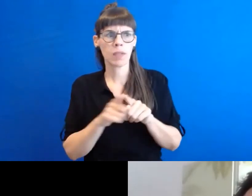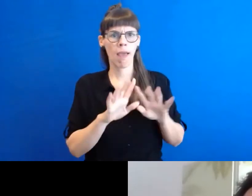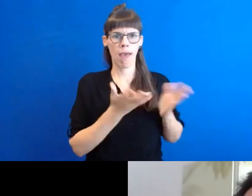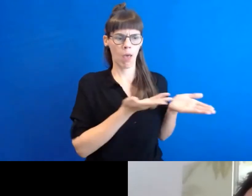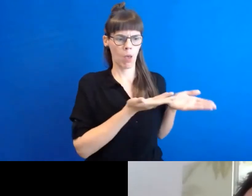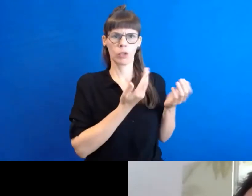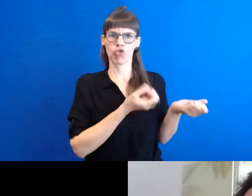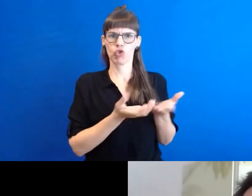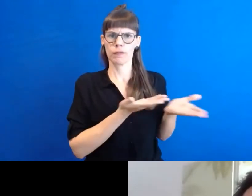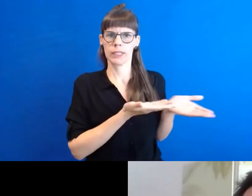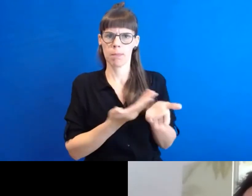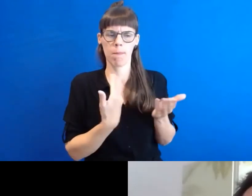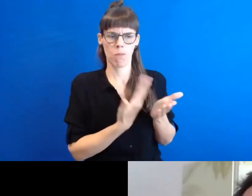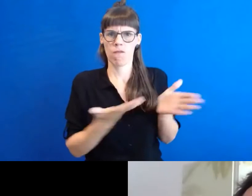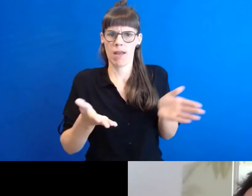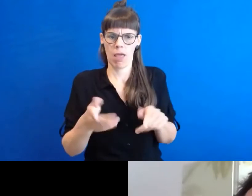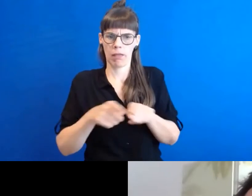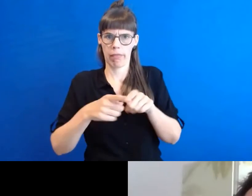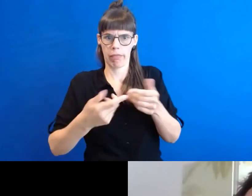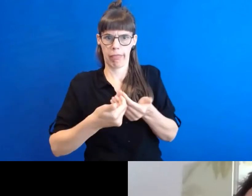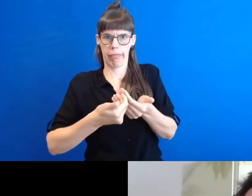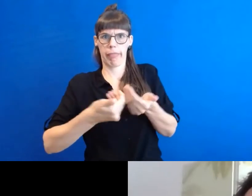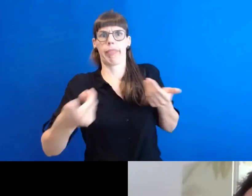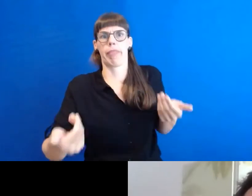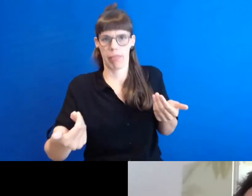reported between needs reported by persons with disabilities and service